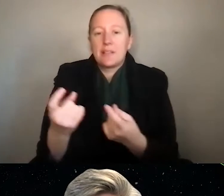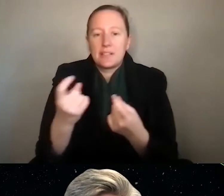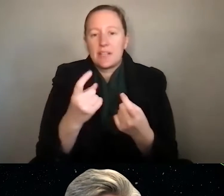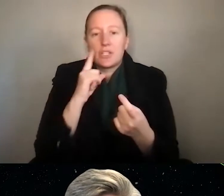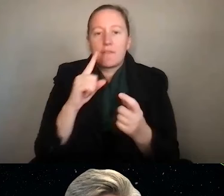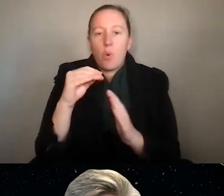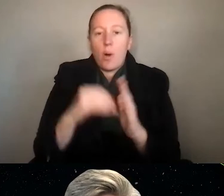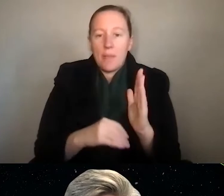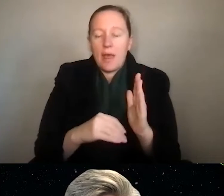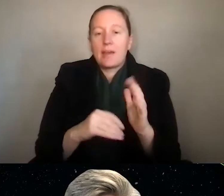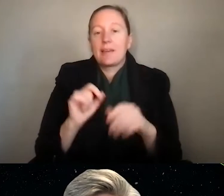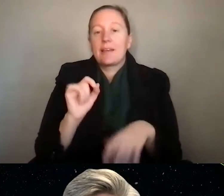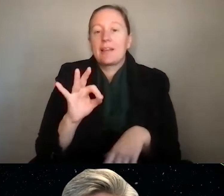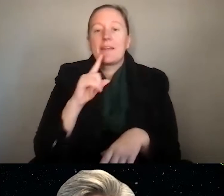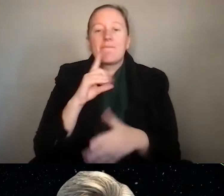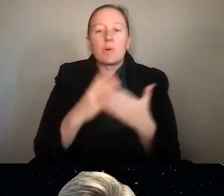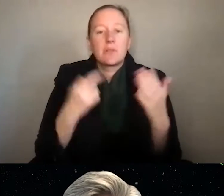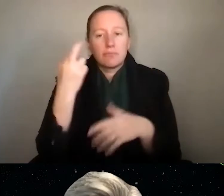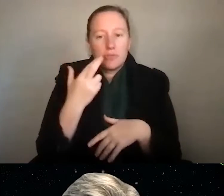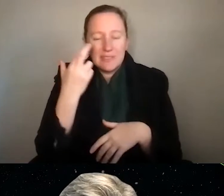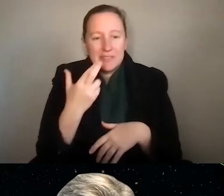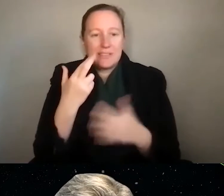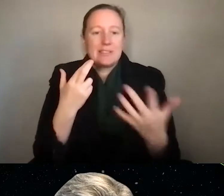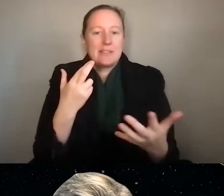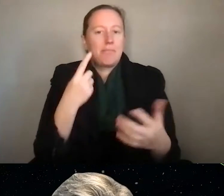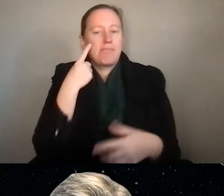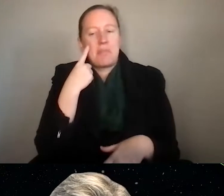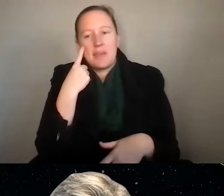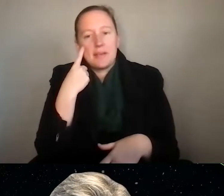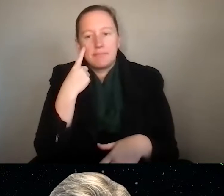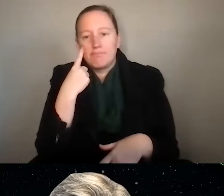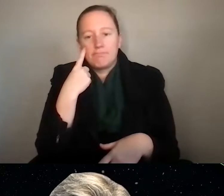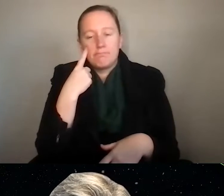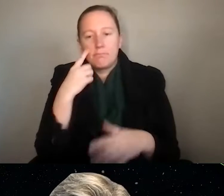If for some reason we think that your project,